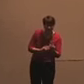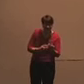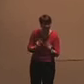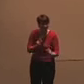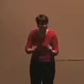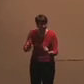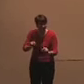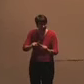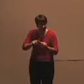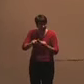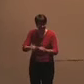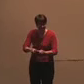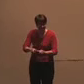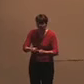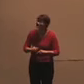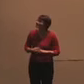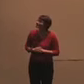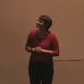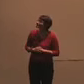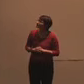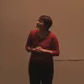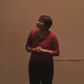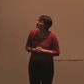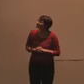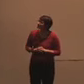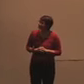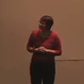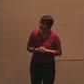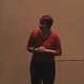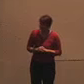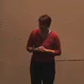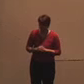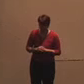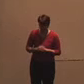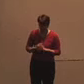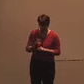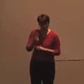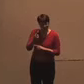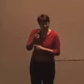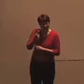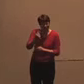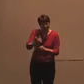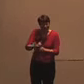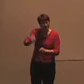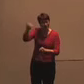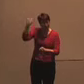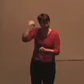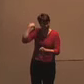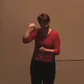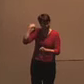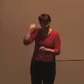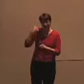I saw you once, maybe three years ago. Yeah, we had a workshop in here.